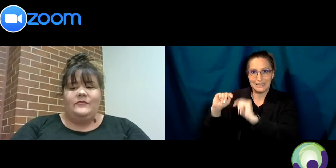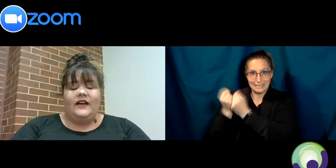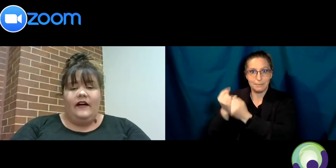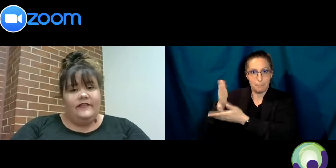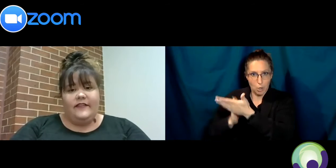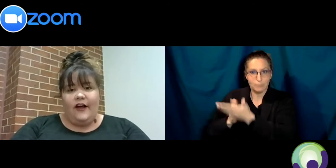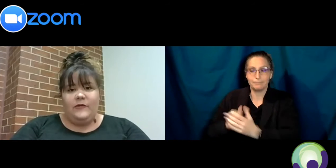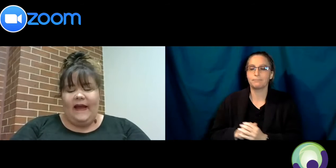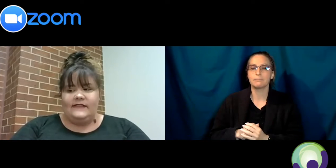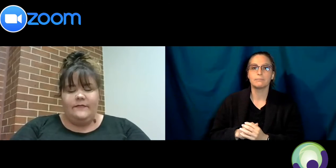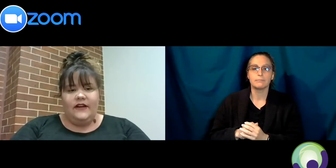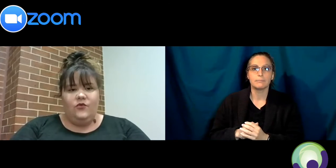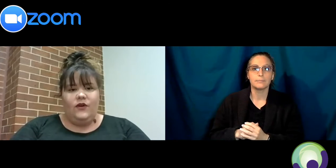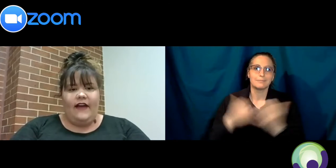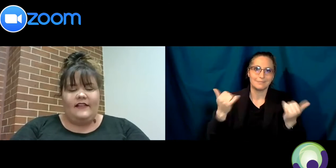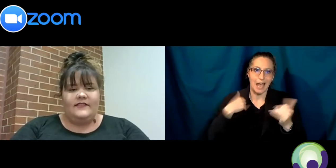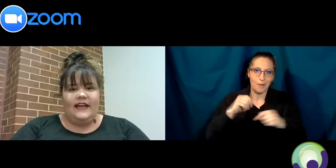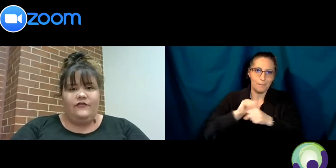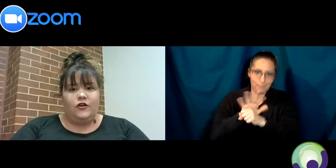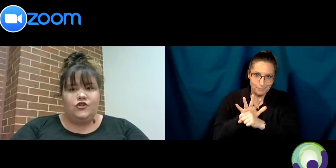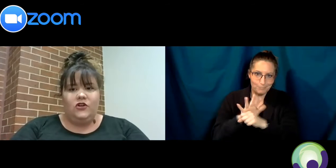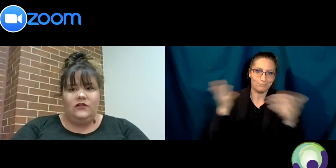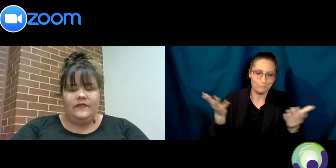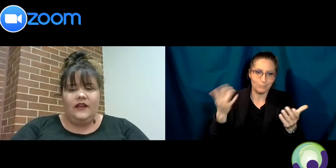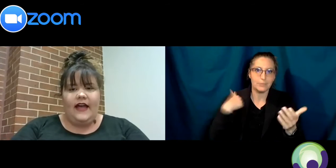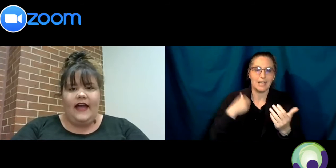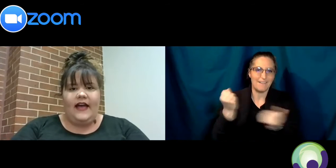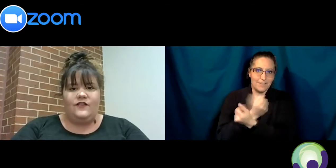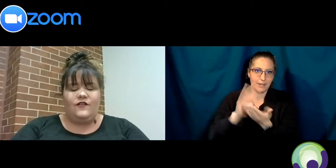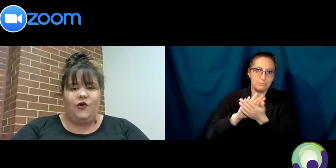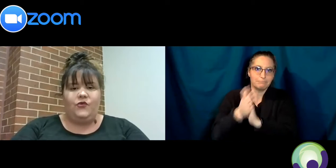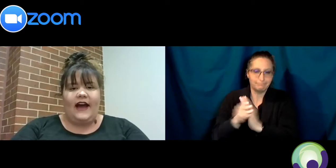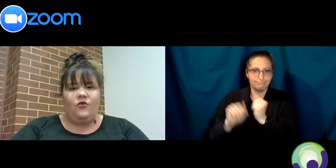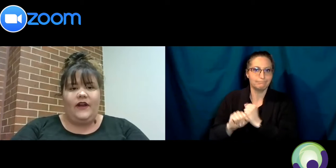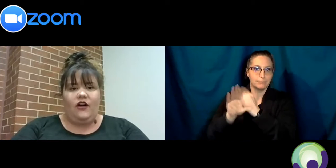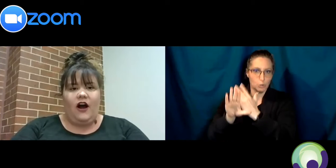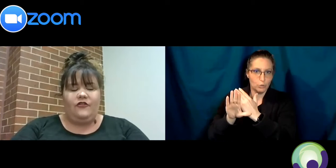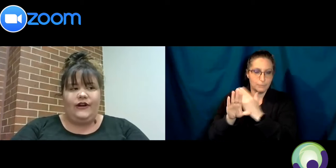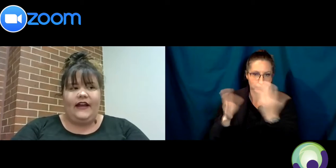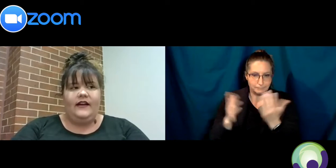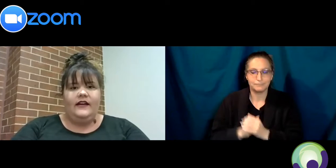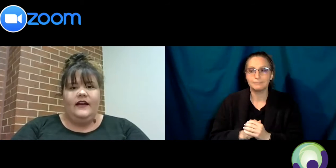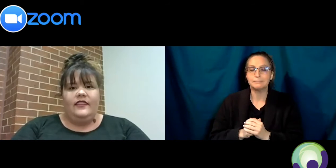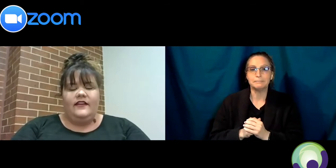Because of the pandemic we've had to take it virtual and so now we are offering these